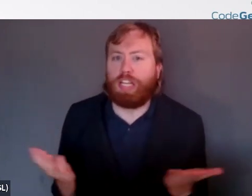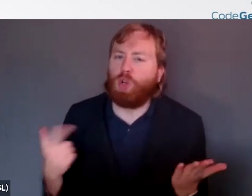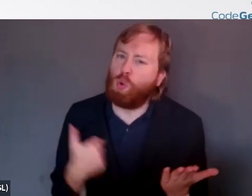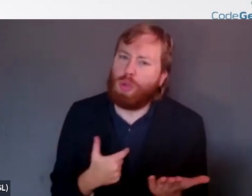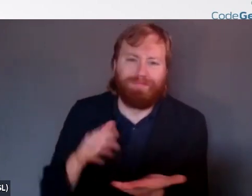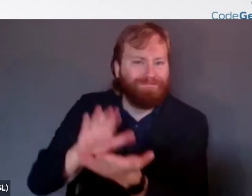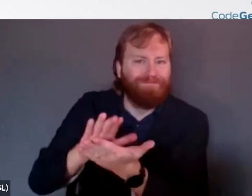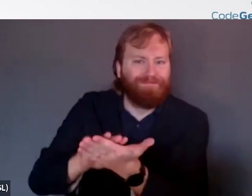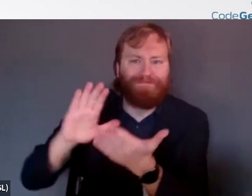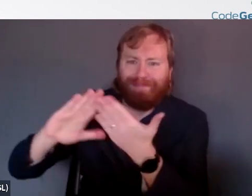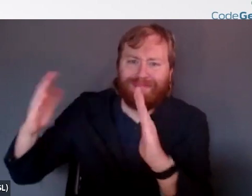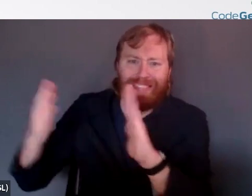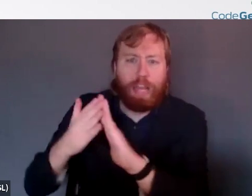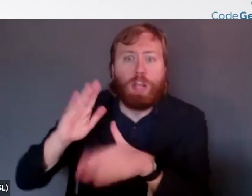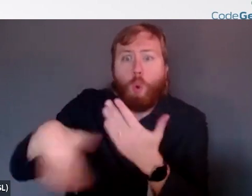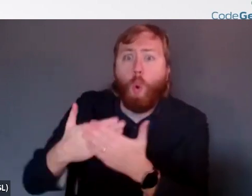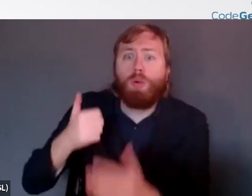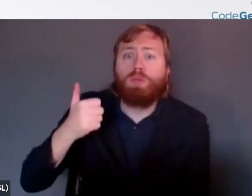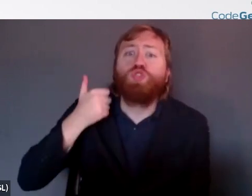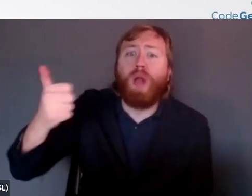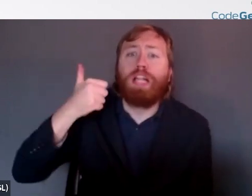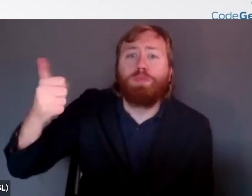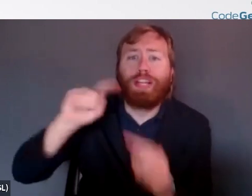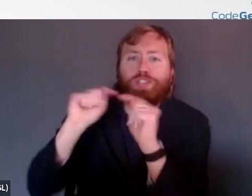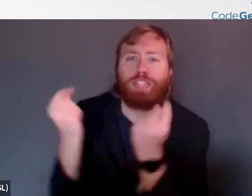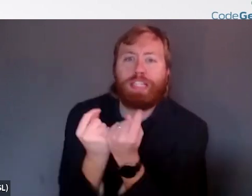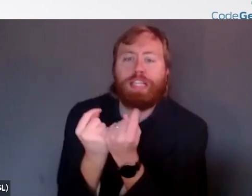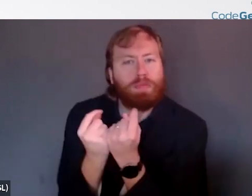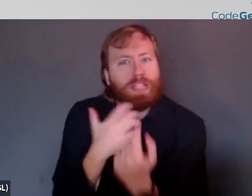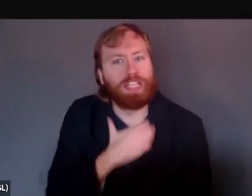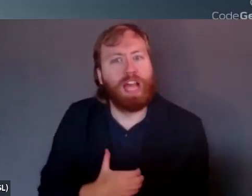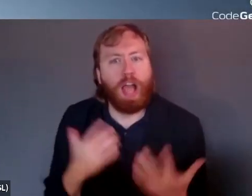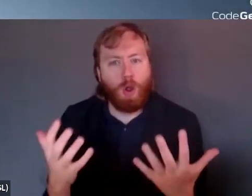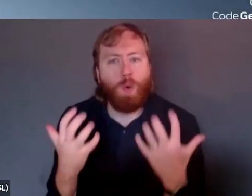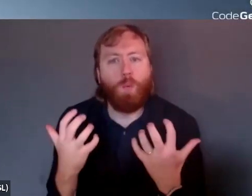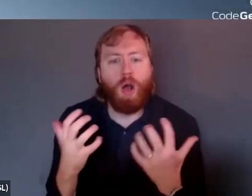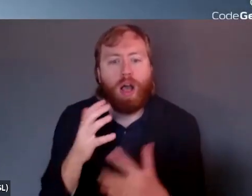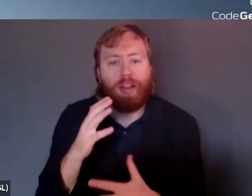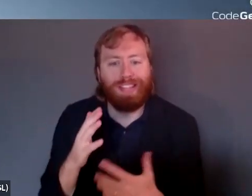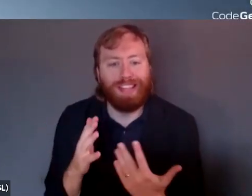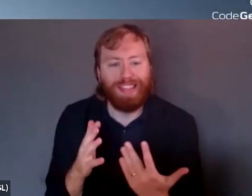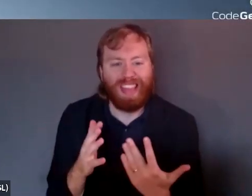for their desire and commitment to make their websites and physical infrastructure accessible and usable.